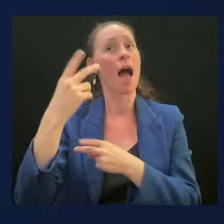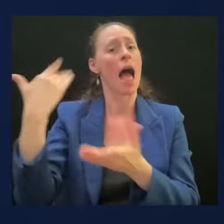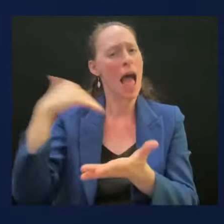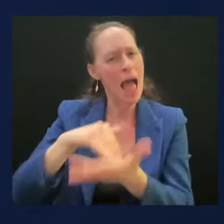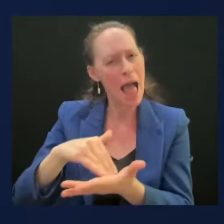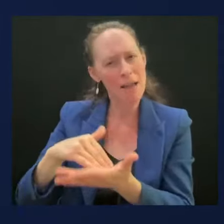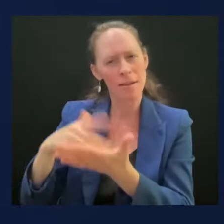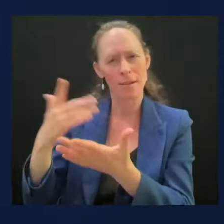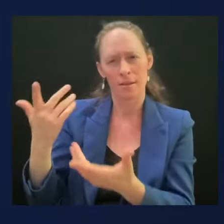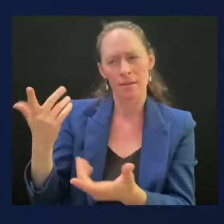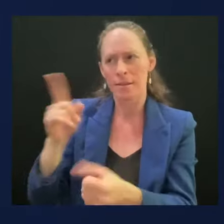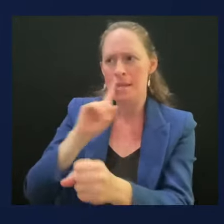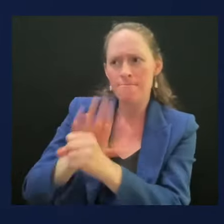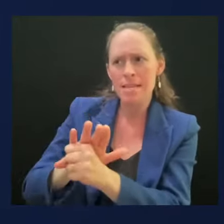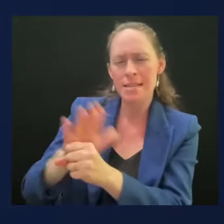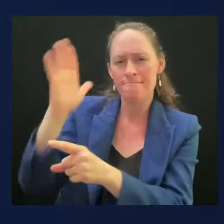that generations of servicemembers who died